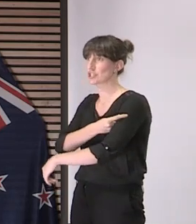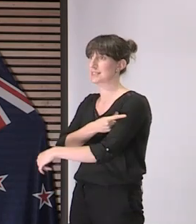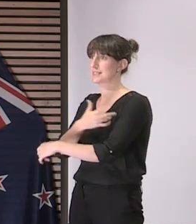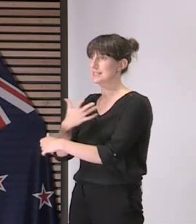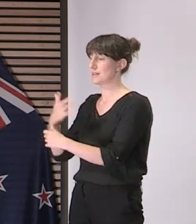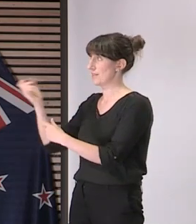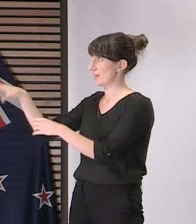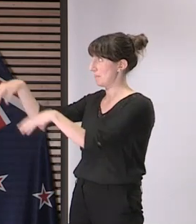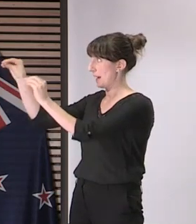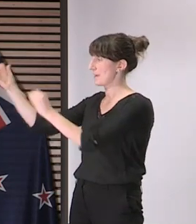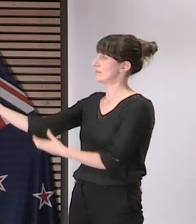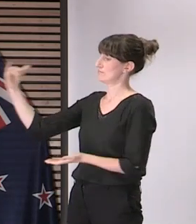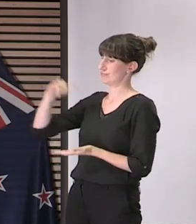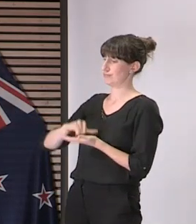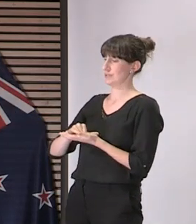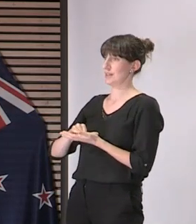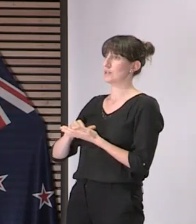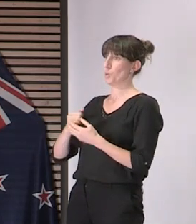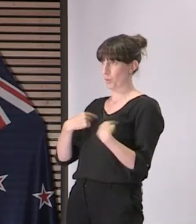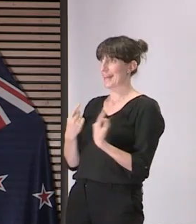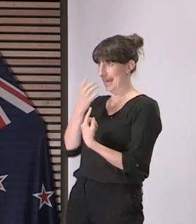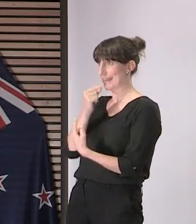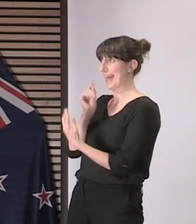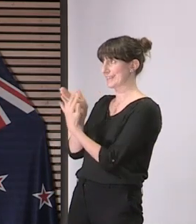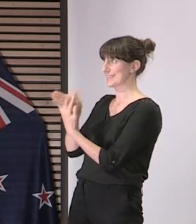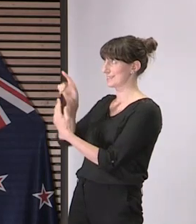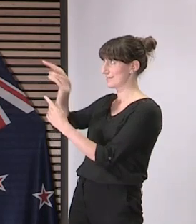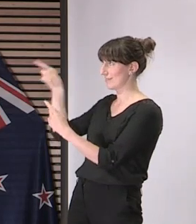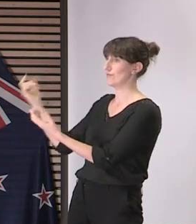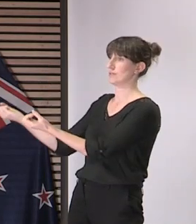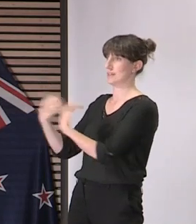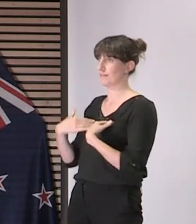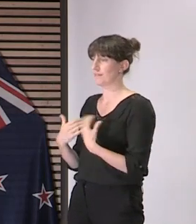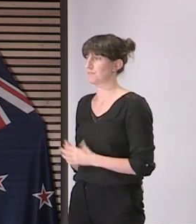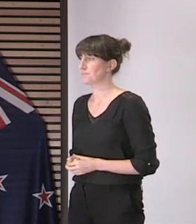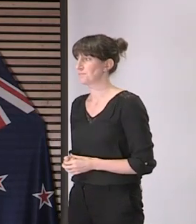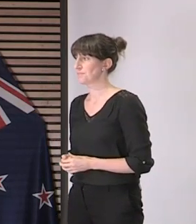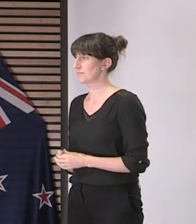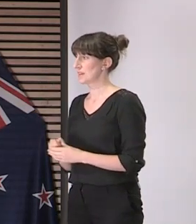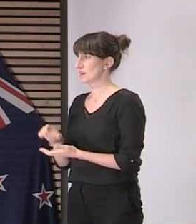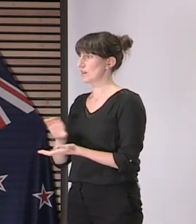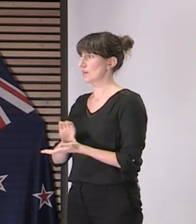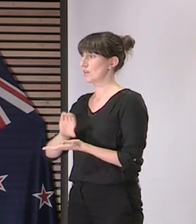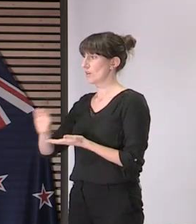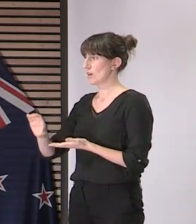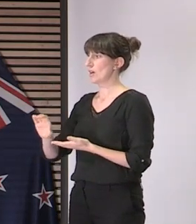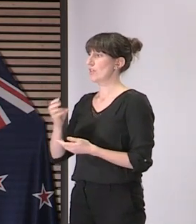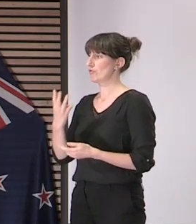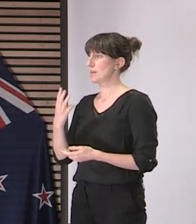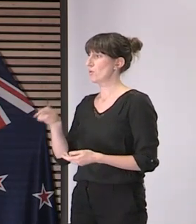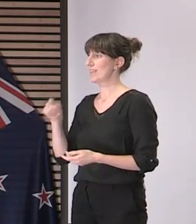to do more though, this is not just a short-term challenge so we have committed $330 million to supporting international